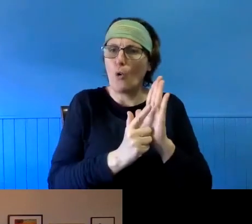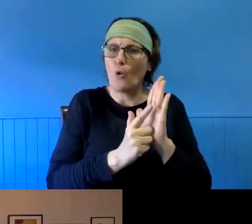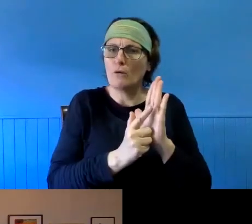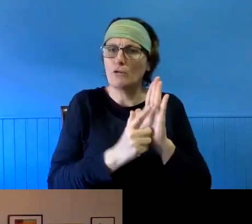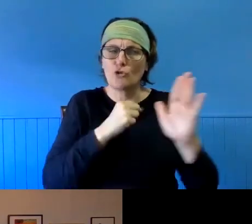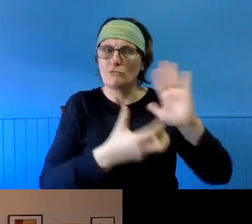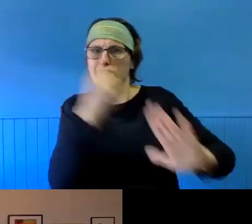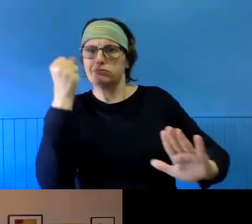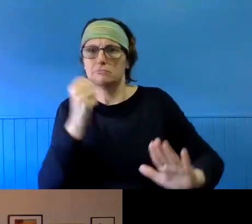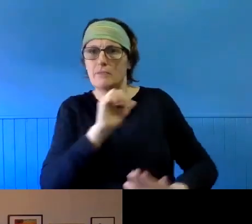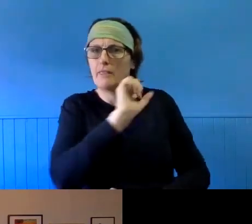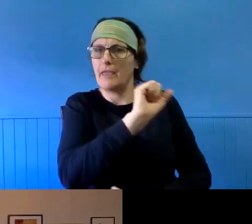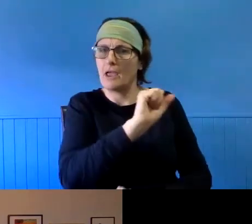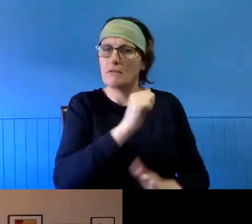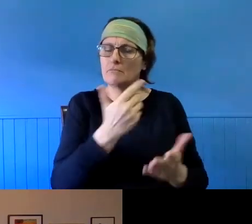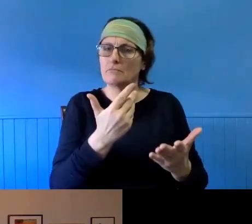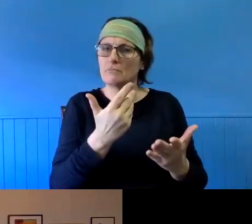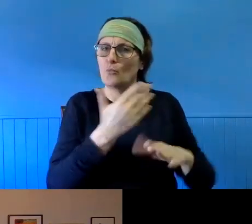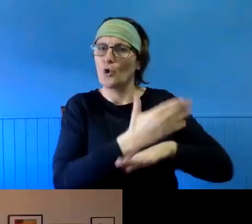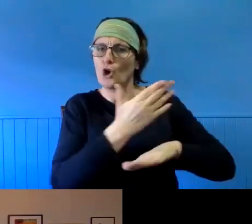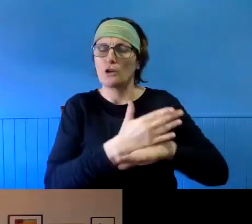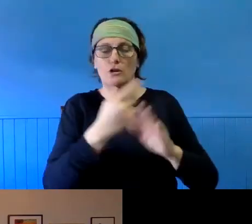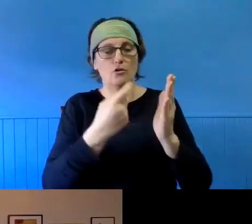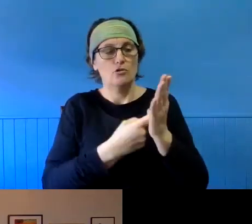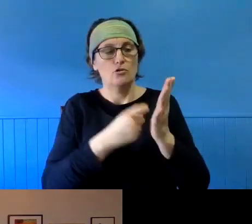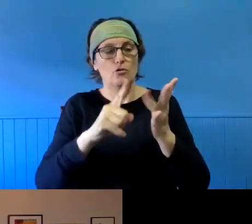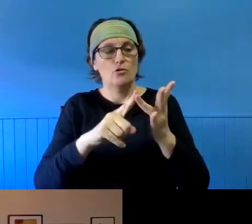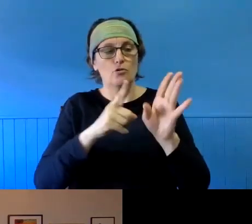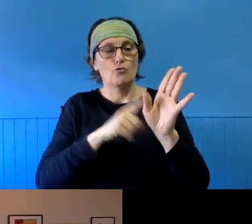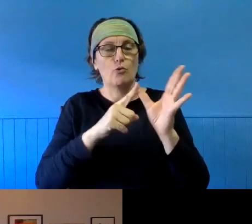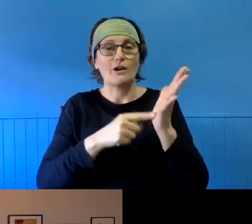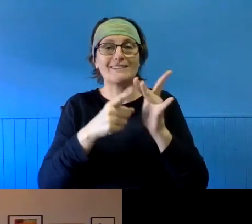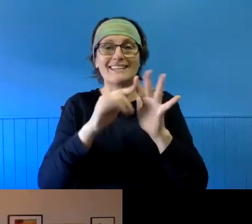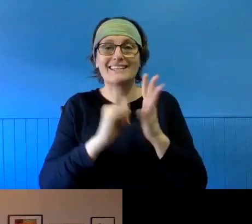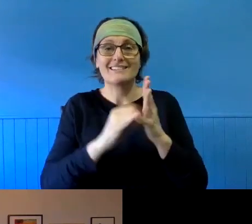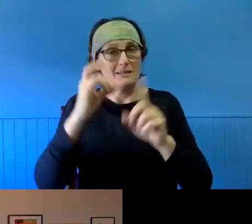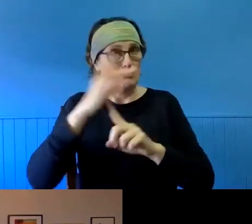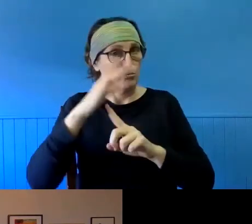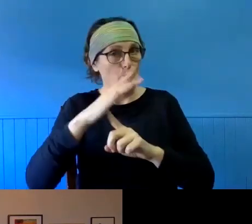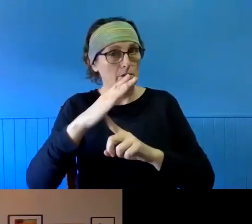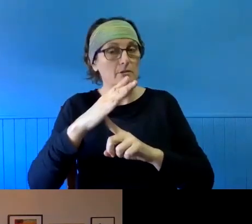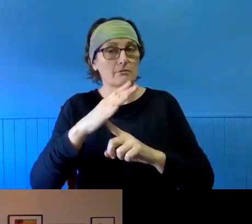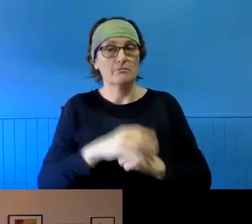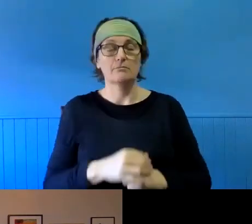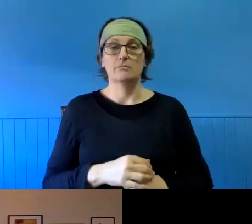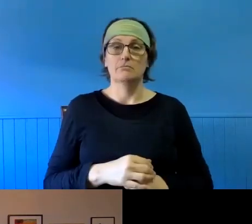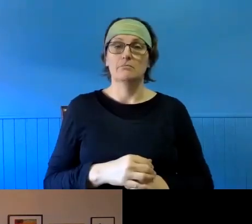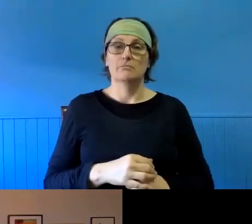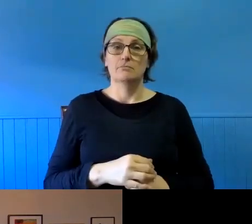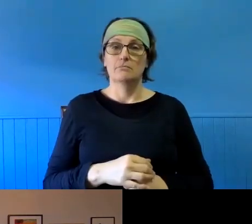We know that royalties, as a musician, comes in when people are kept honest about when they play your music.